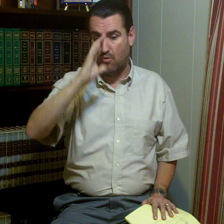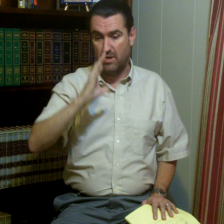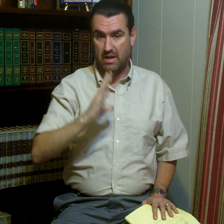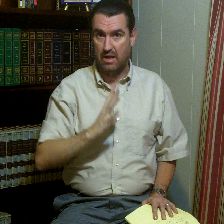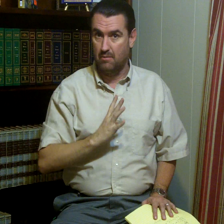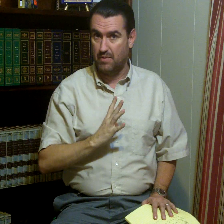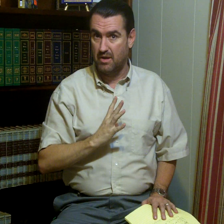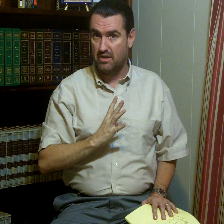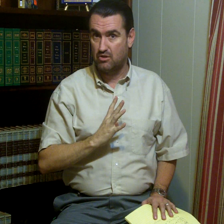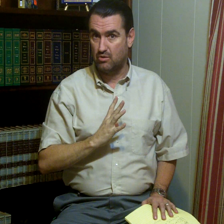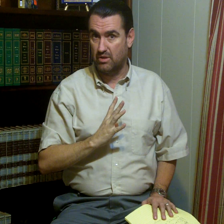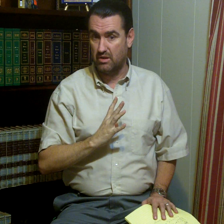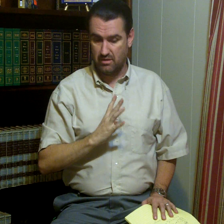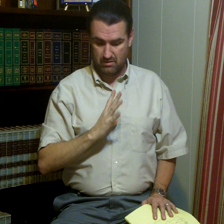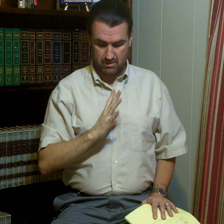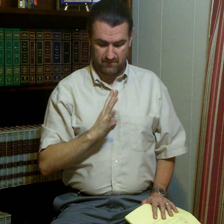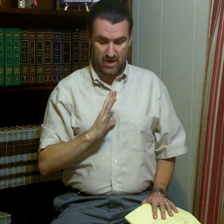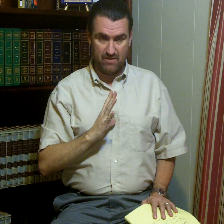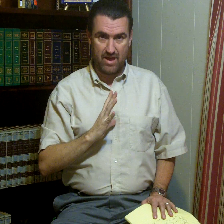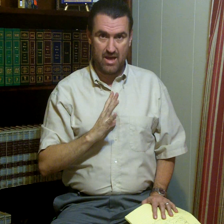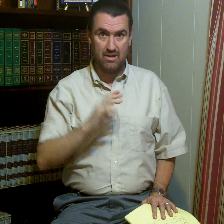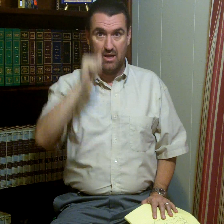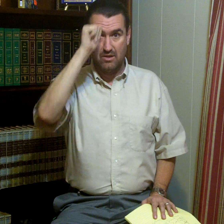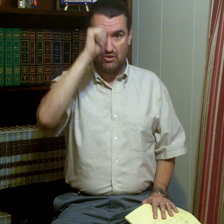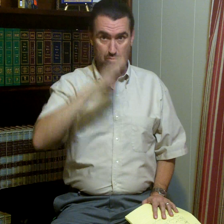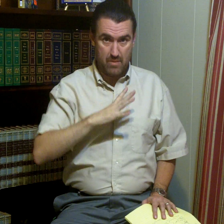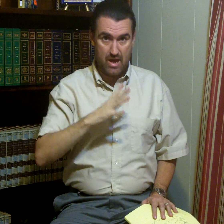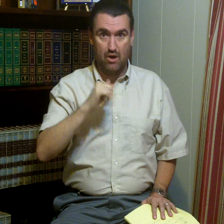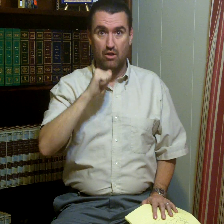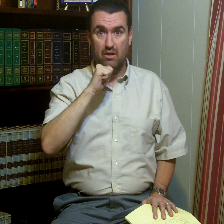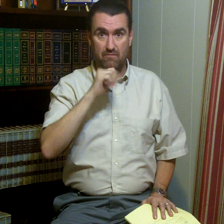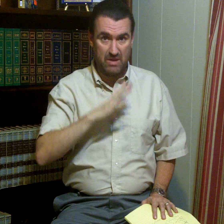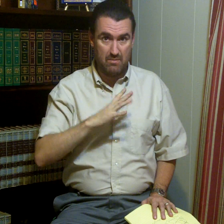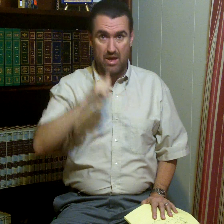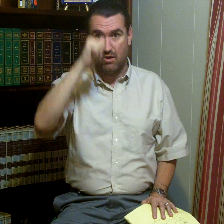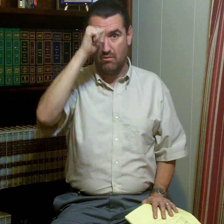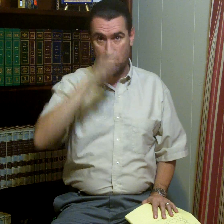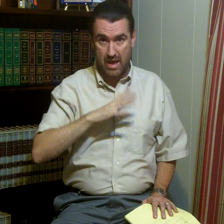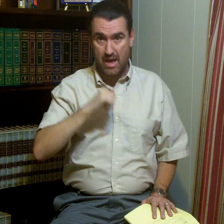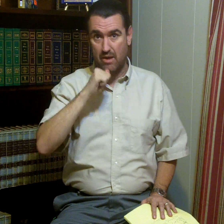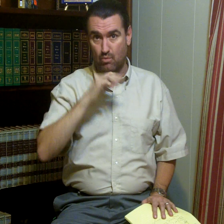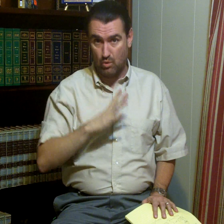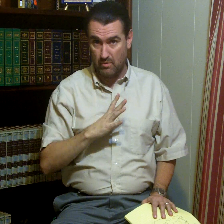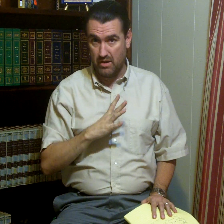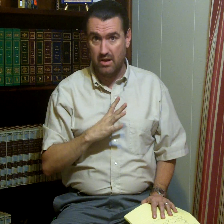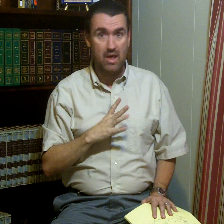opening up to the 5 hand. So male female man and woman